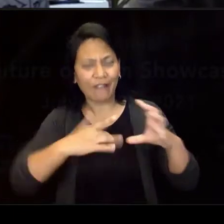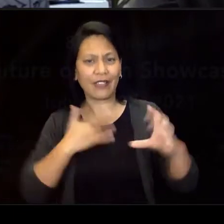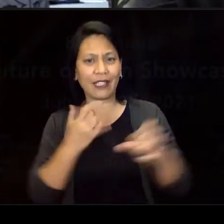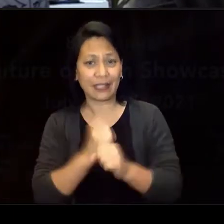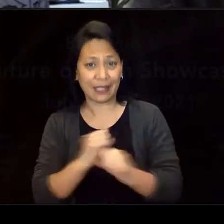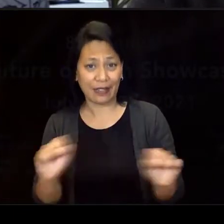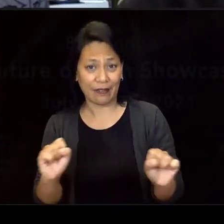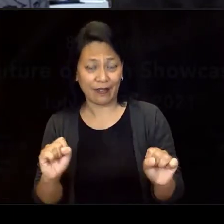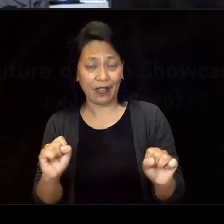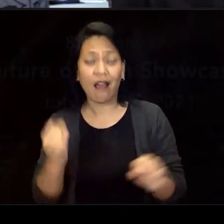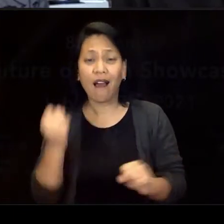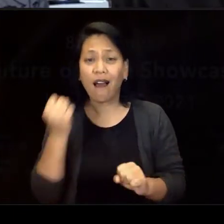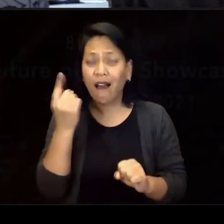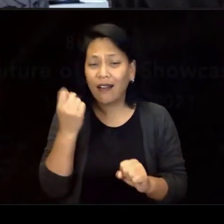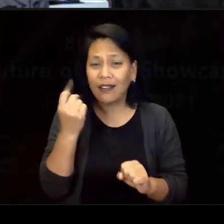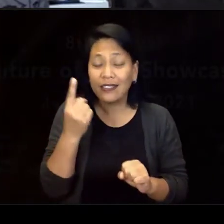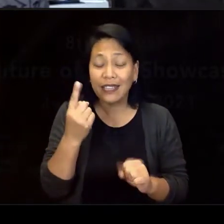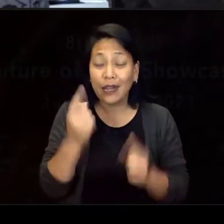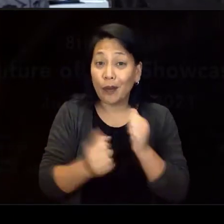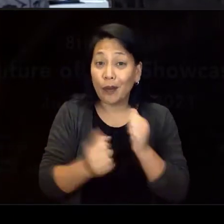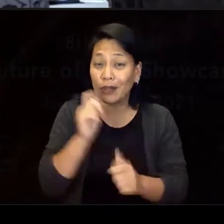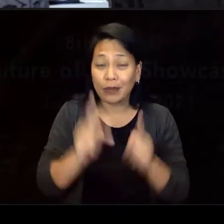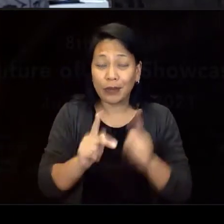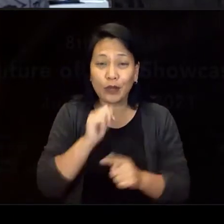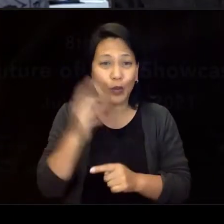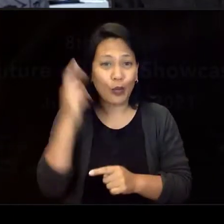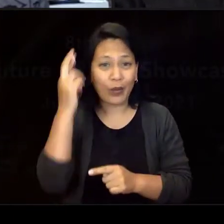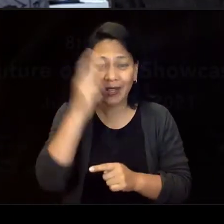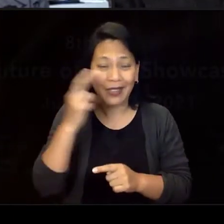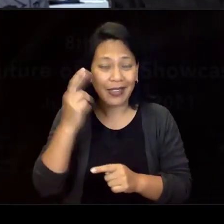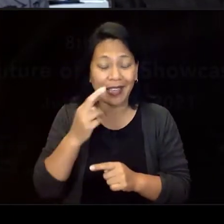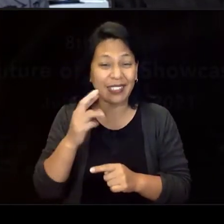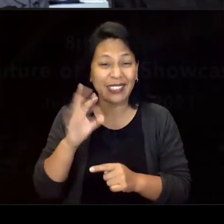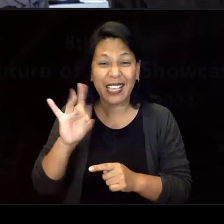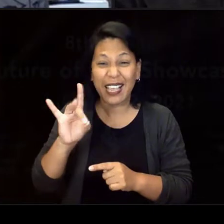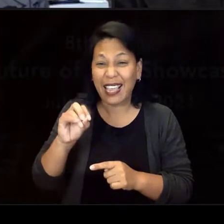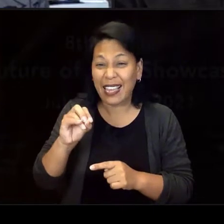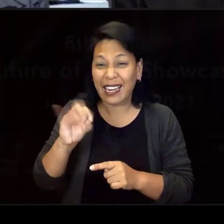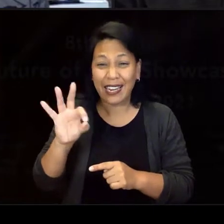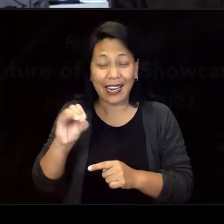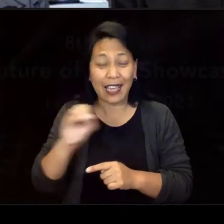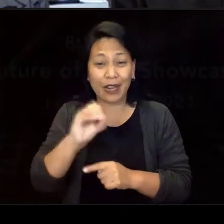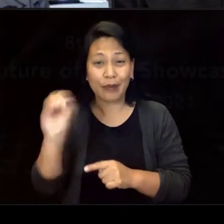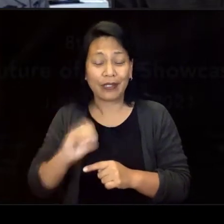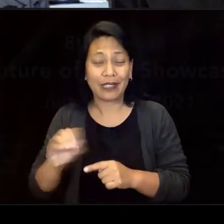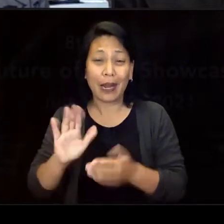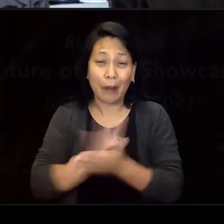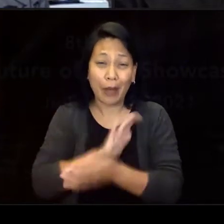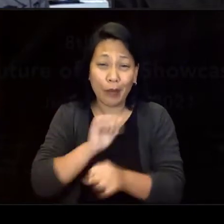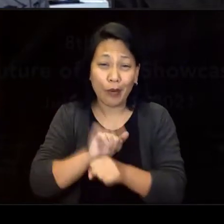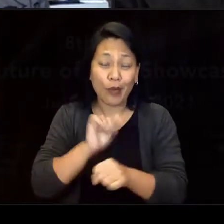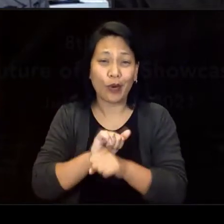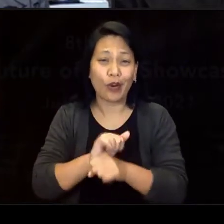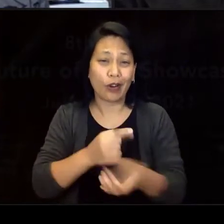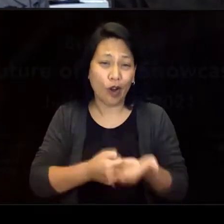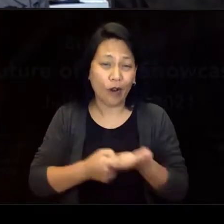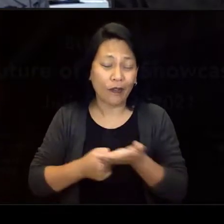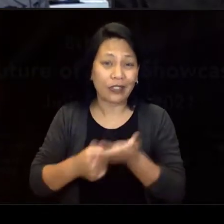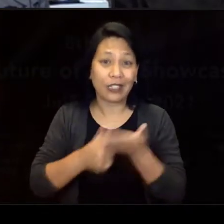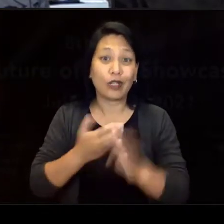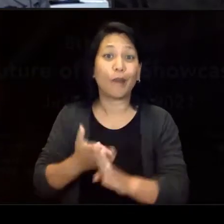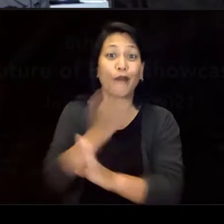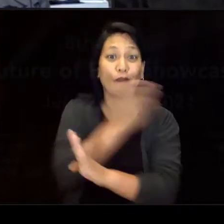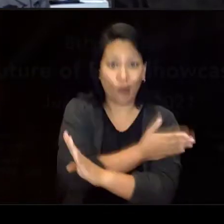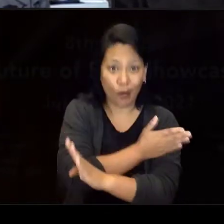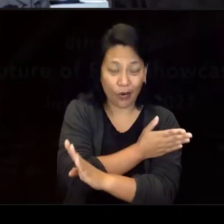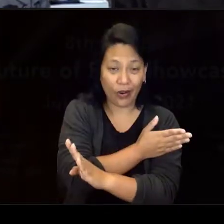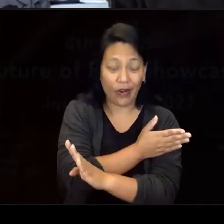it's about 80/90% paperwork and prep and, and conversations and riders and making sure that everyone understands